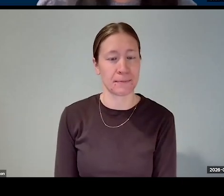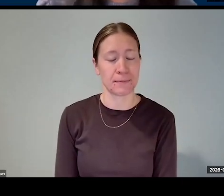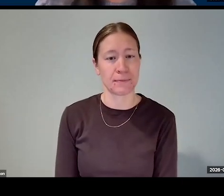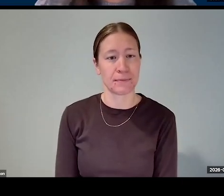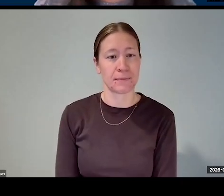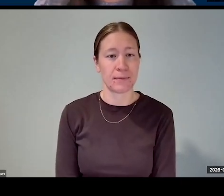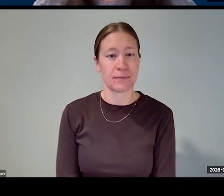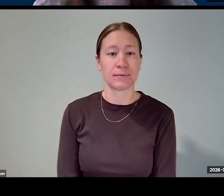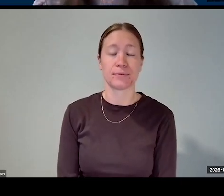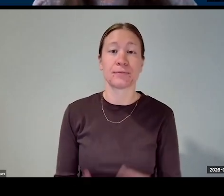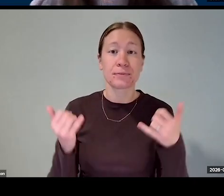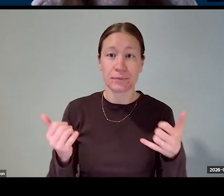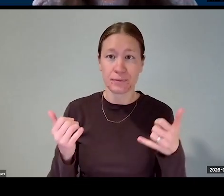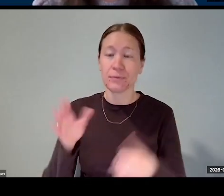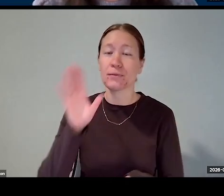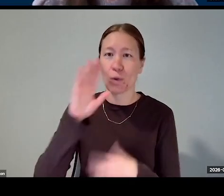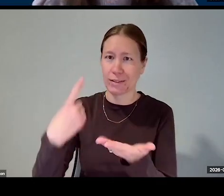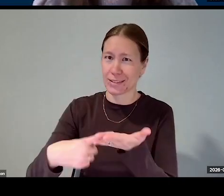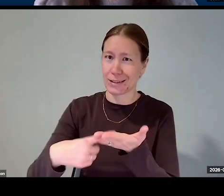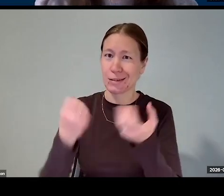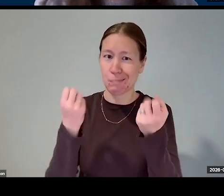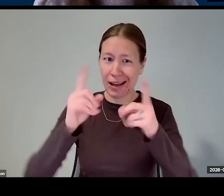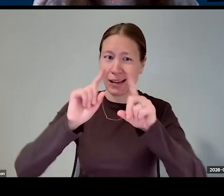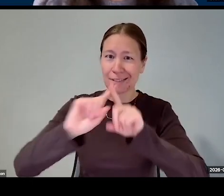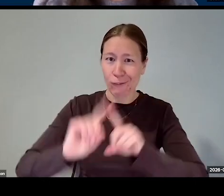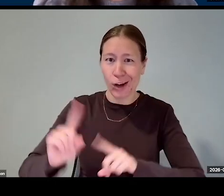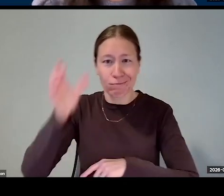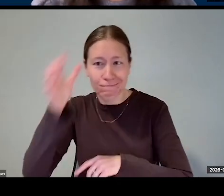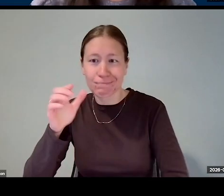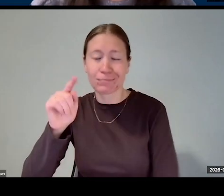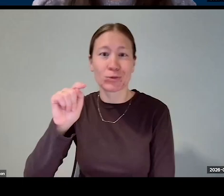We are going to cover a lot of concepts and tools today, and one resource